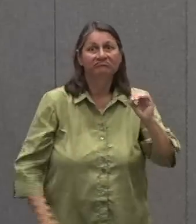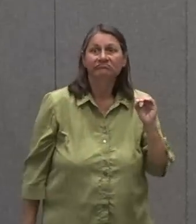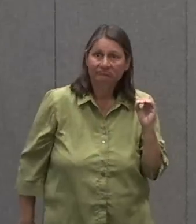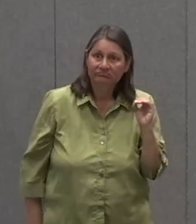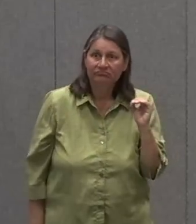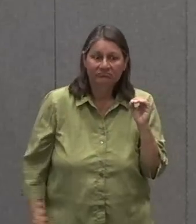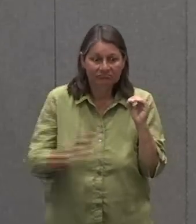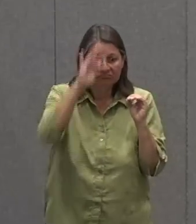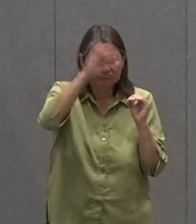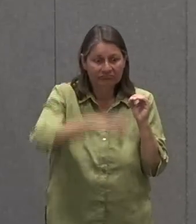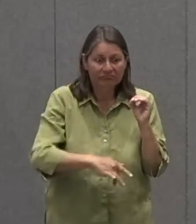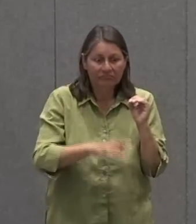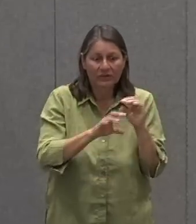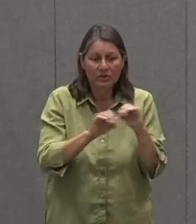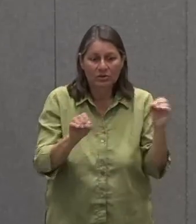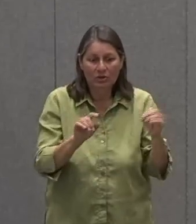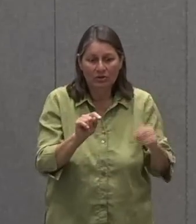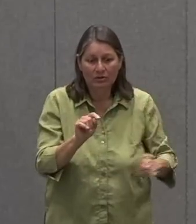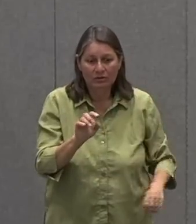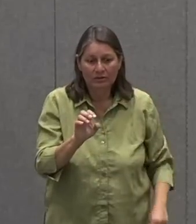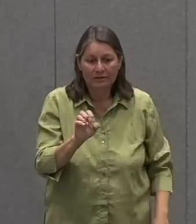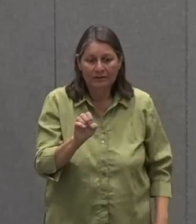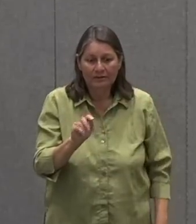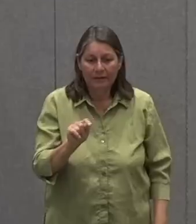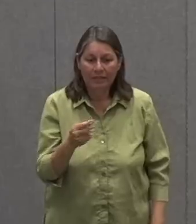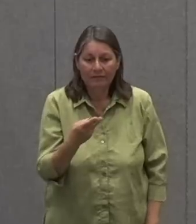So I know my 47's gonna stay the same.